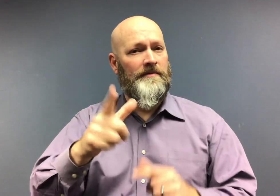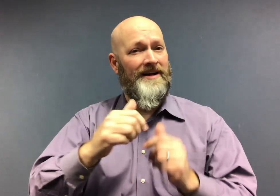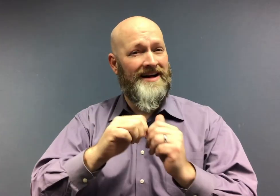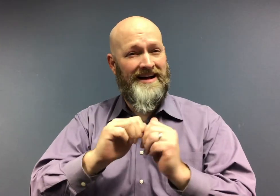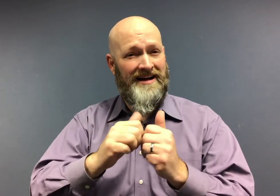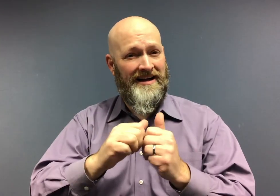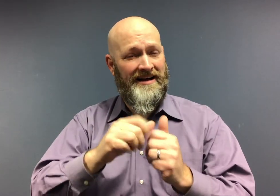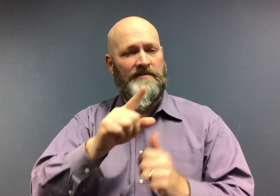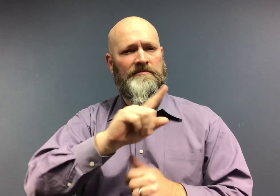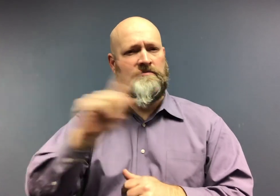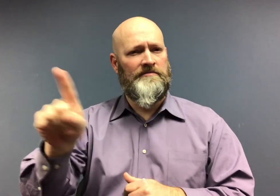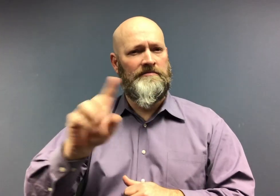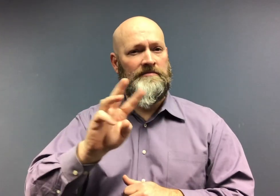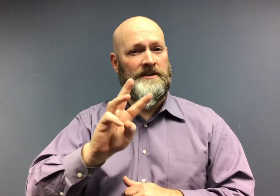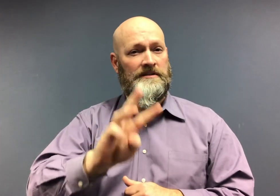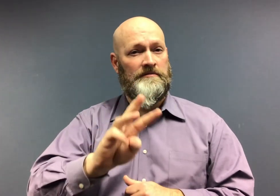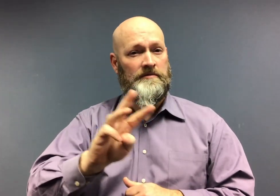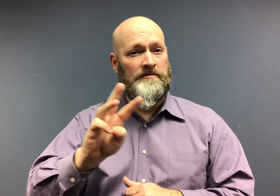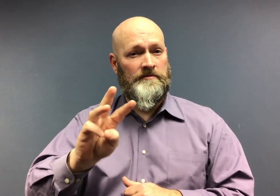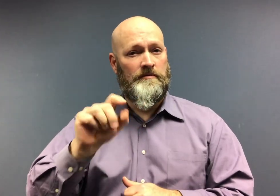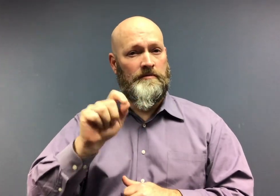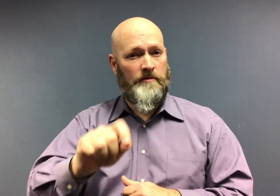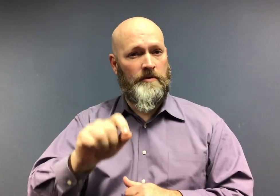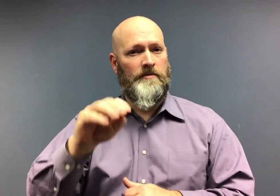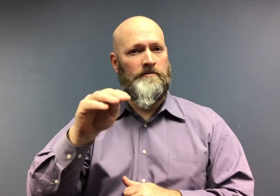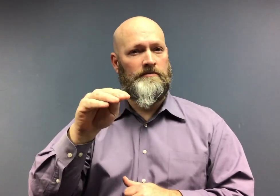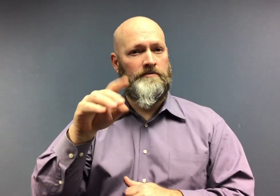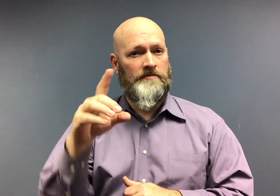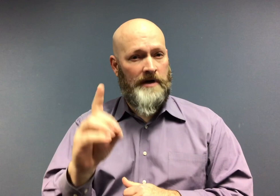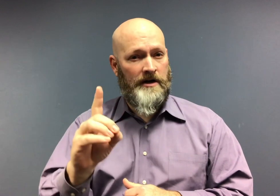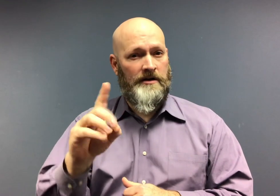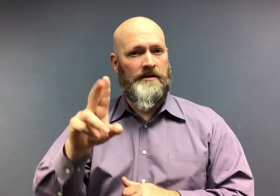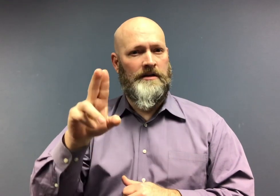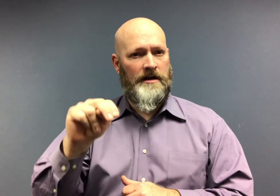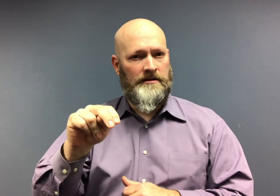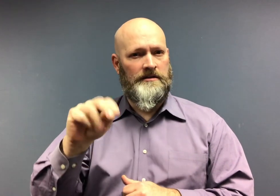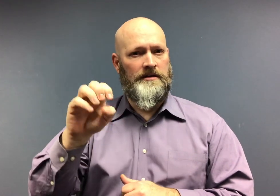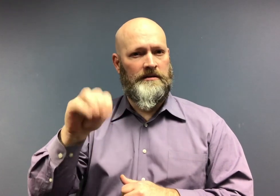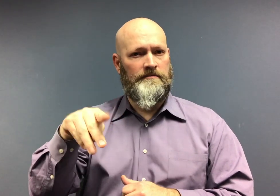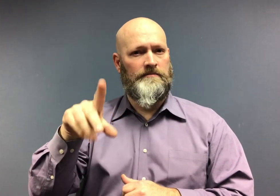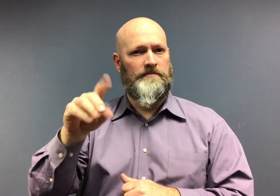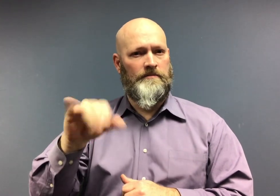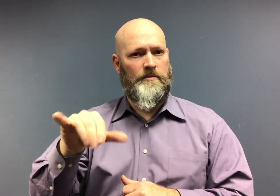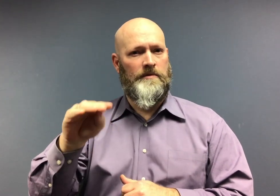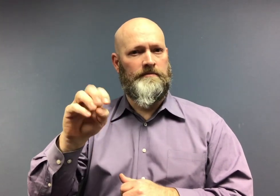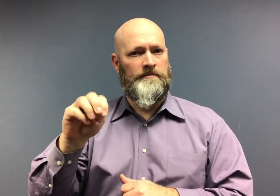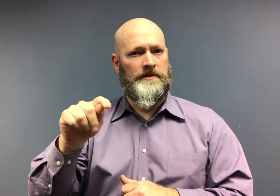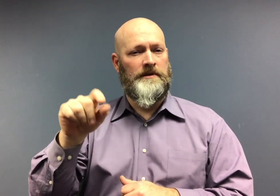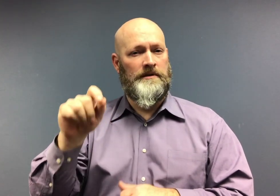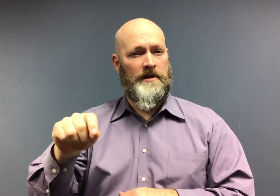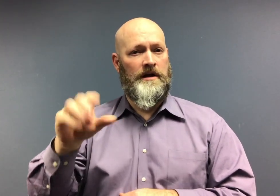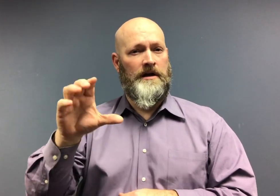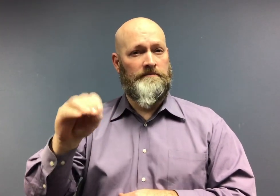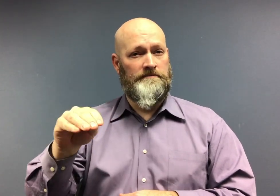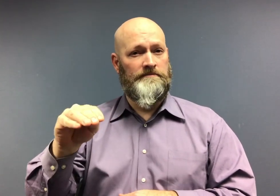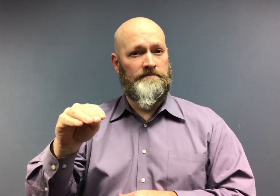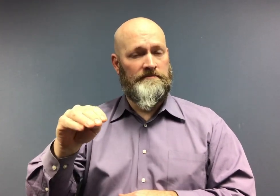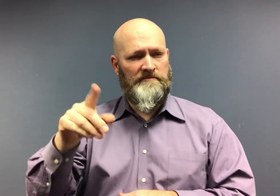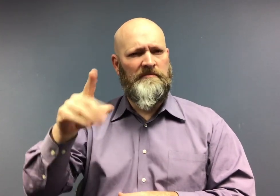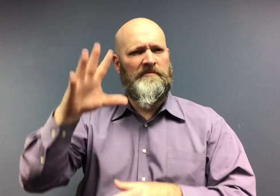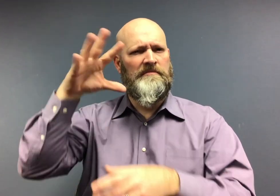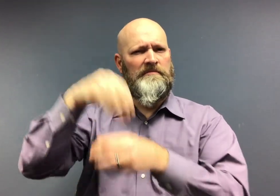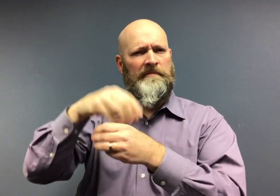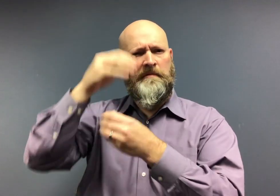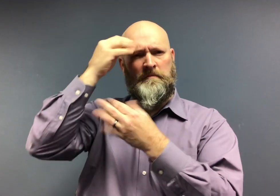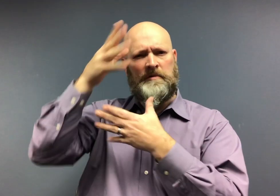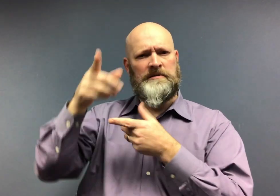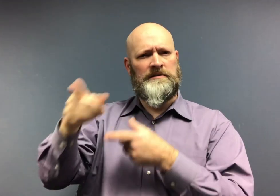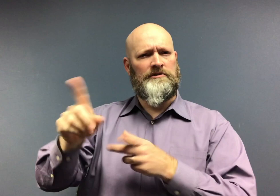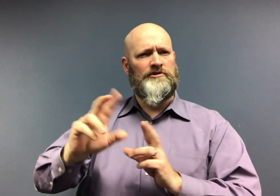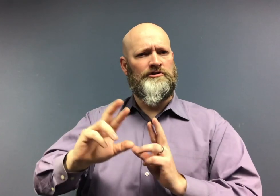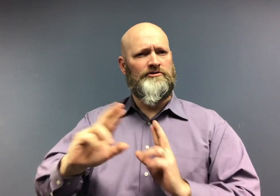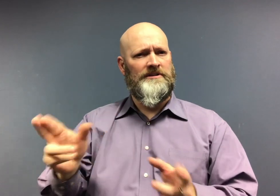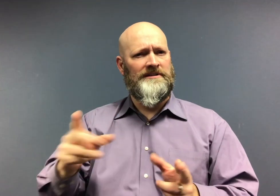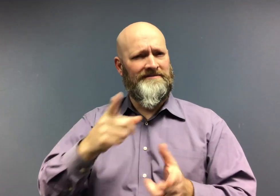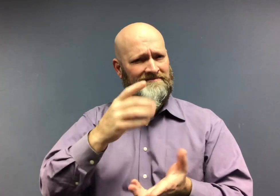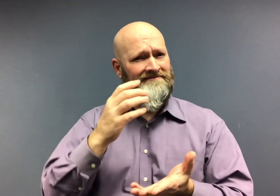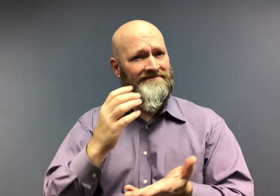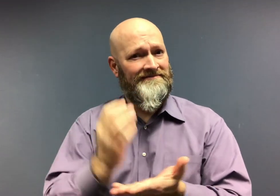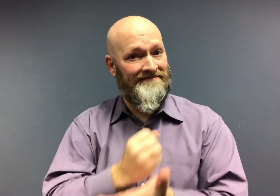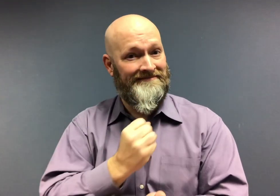Visit www.mdunemployment.com for more information and step-by-step instructions.